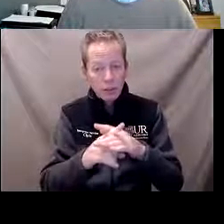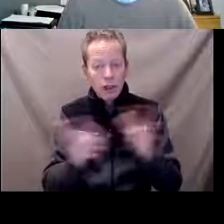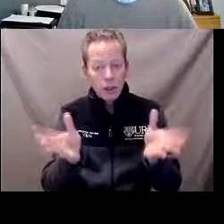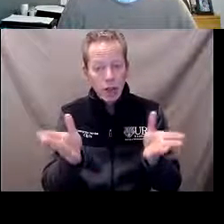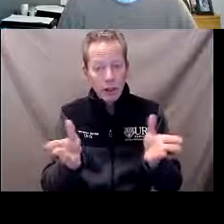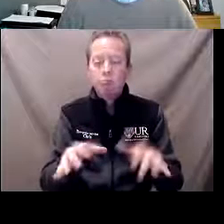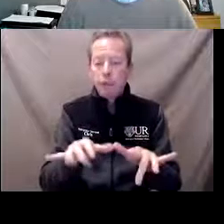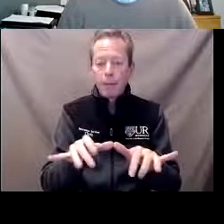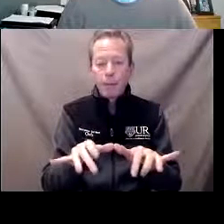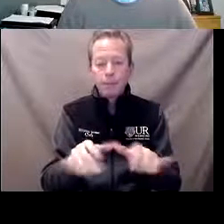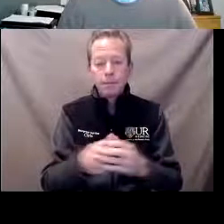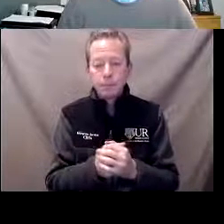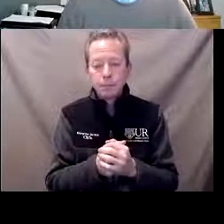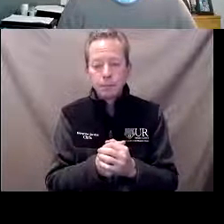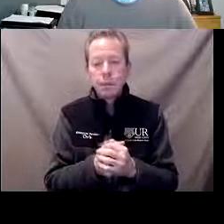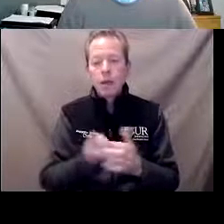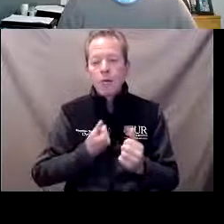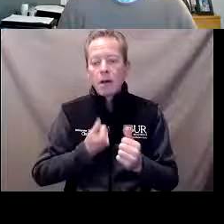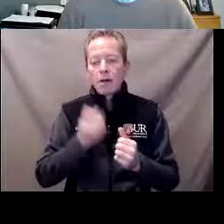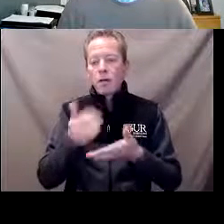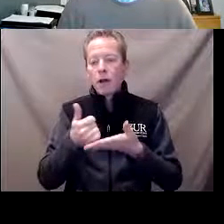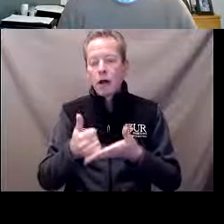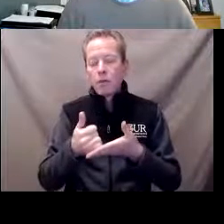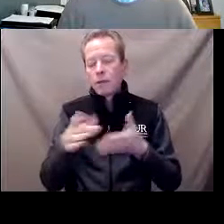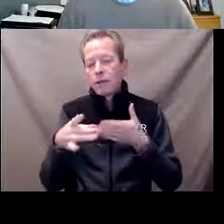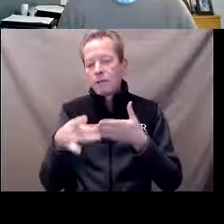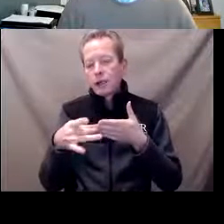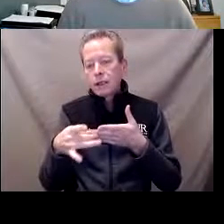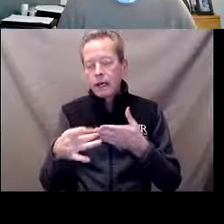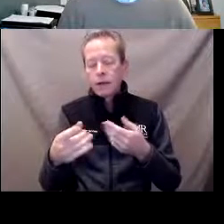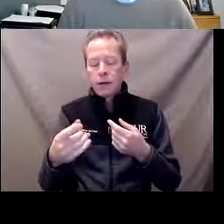area and I can help facilitate the q a towards the end of today's session.